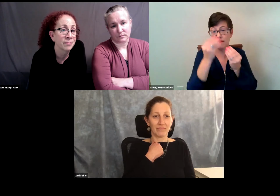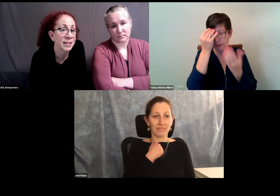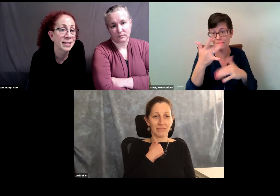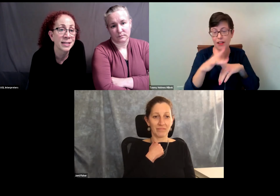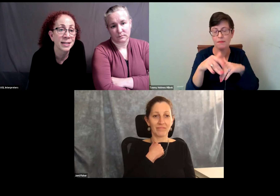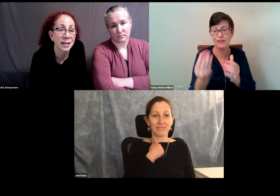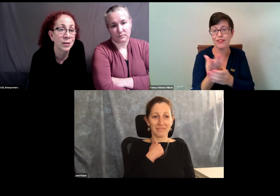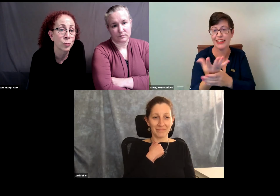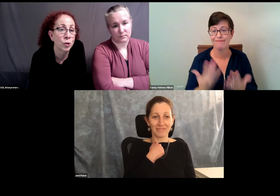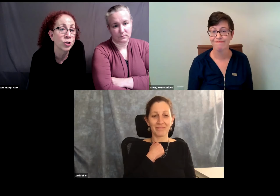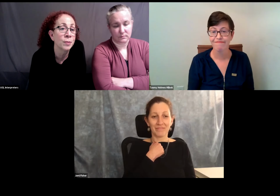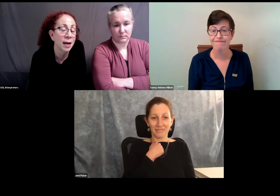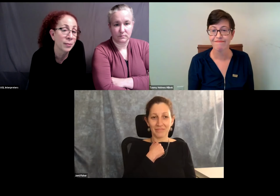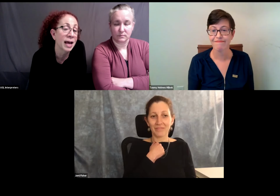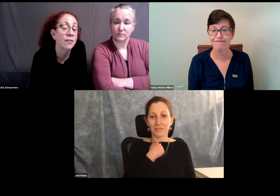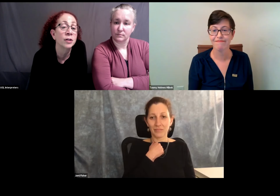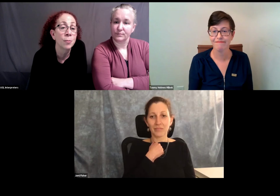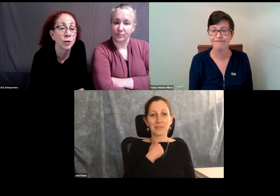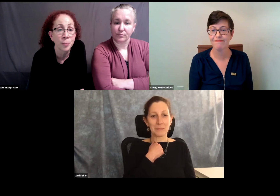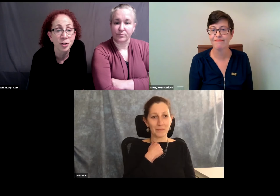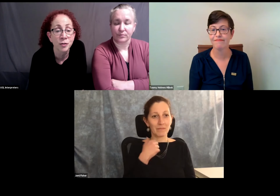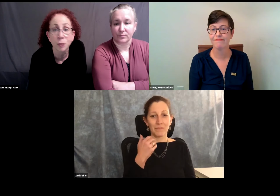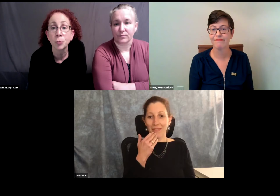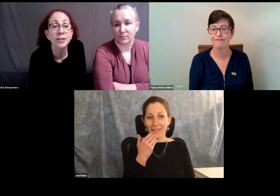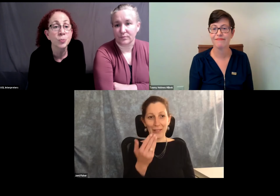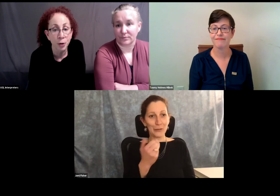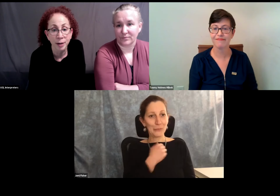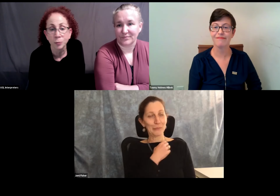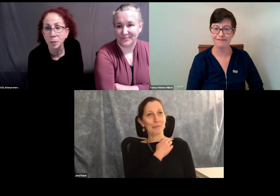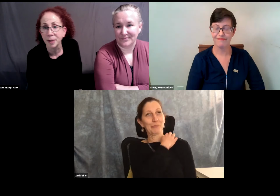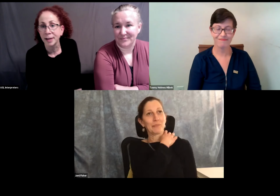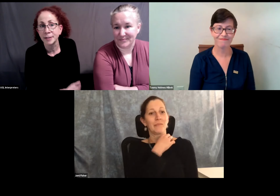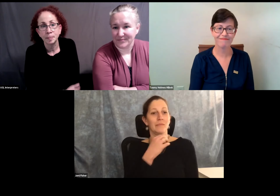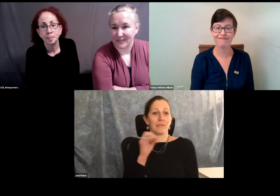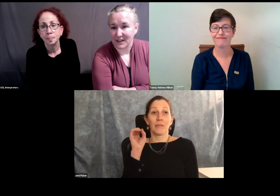This season, I think we should be able to have a lot more information available by spring would be my guest, thank you.